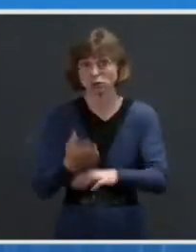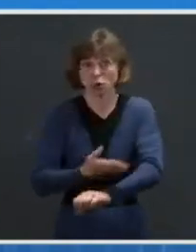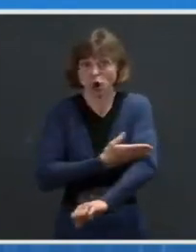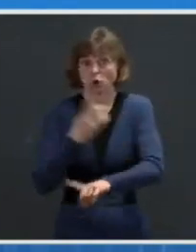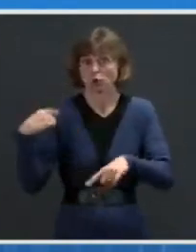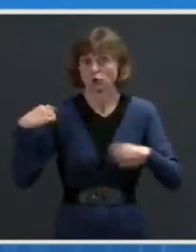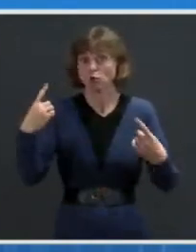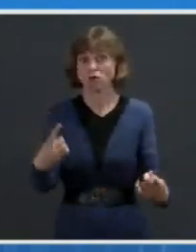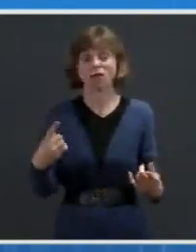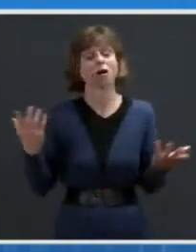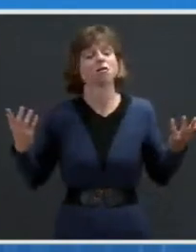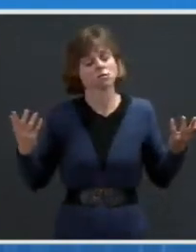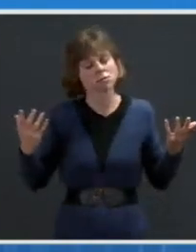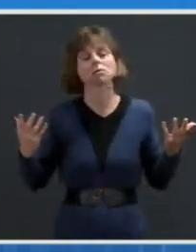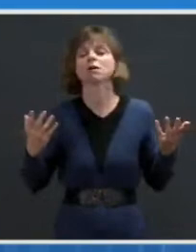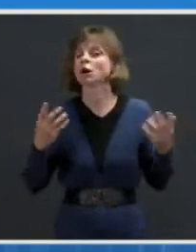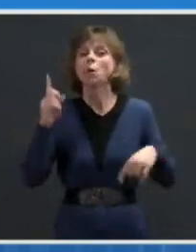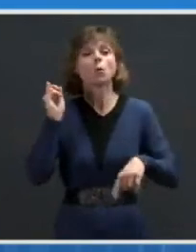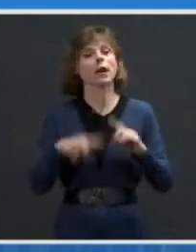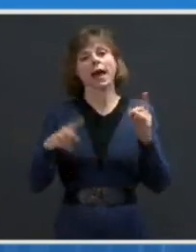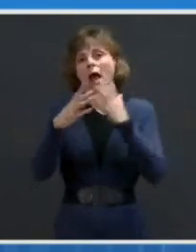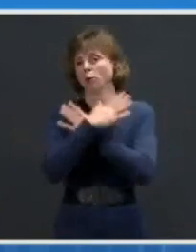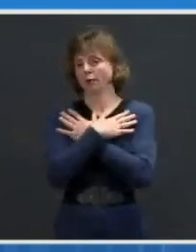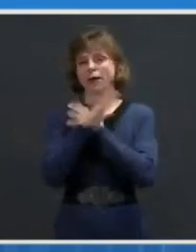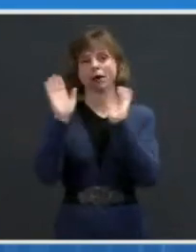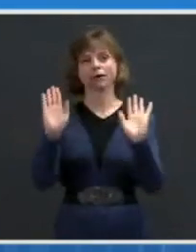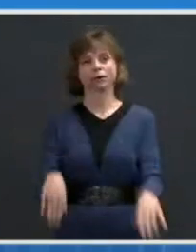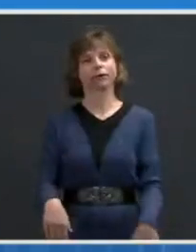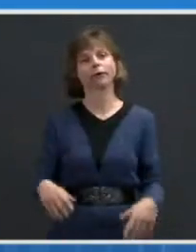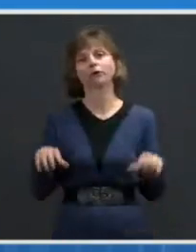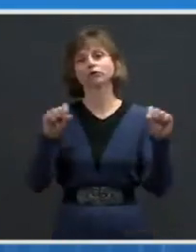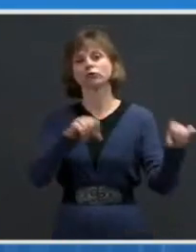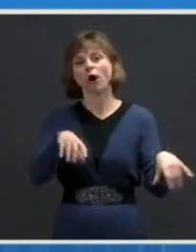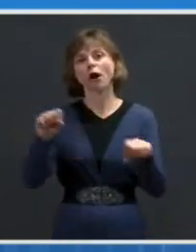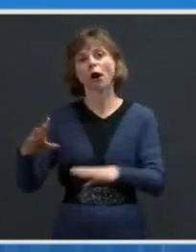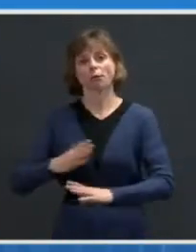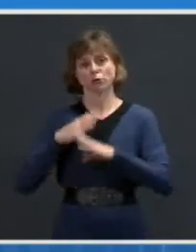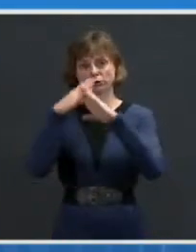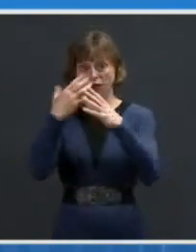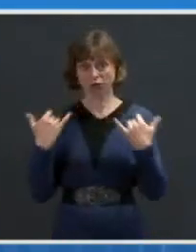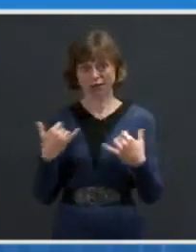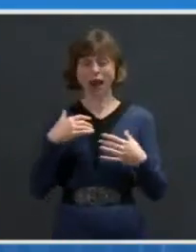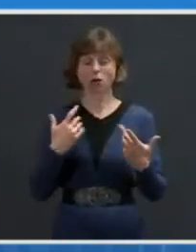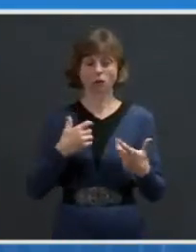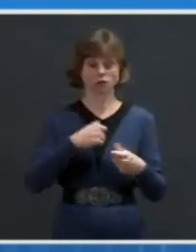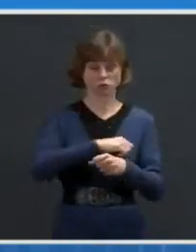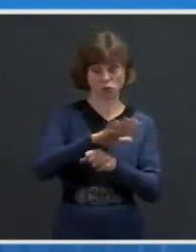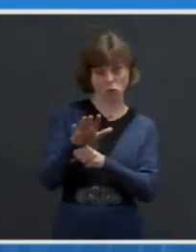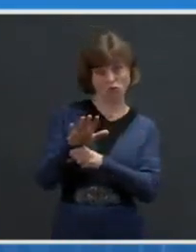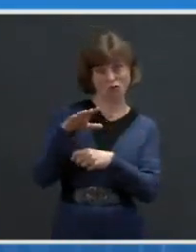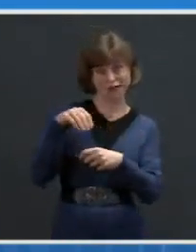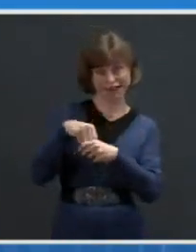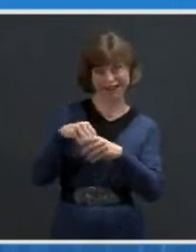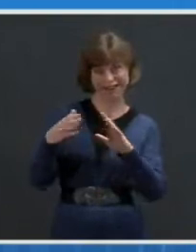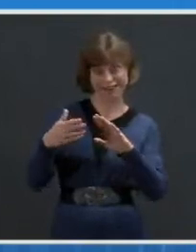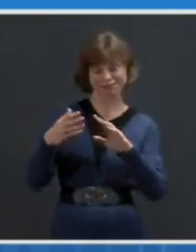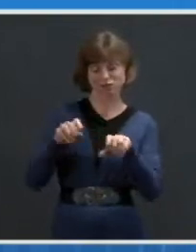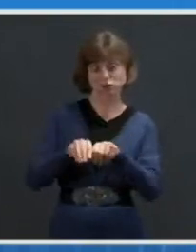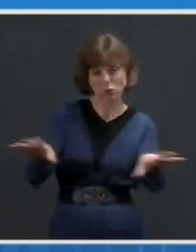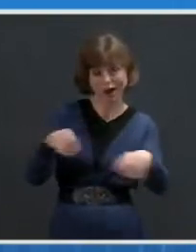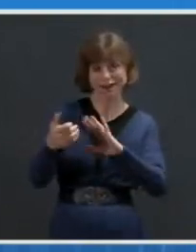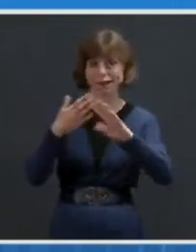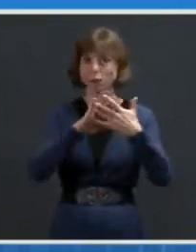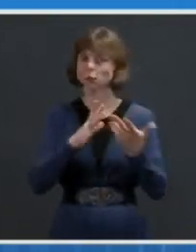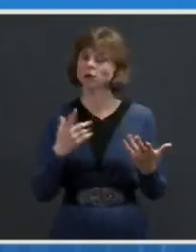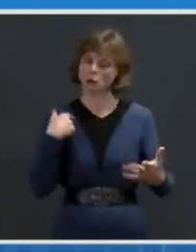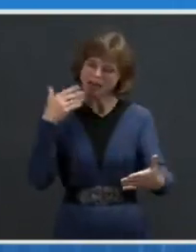THREATS. NOW IS NOT THE TIME TO